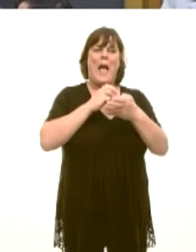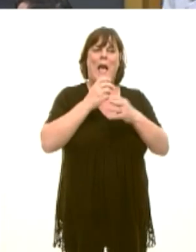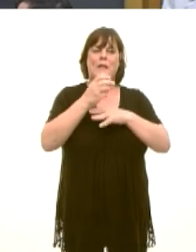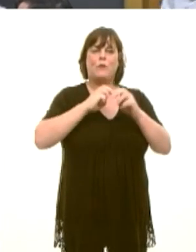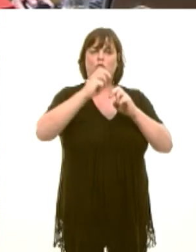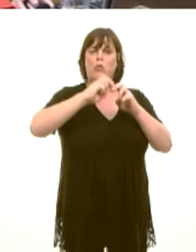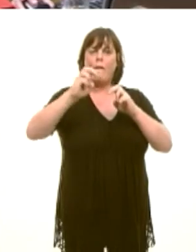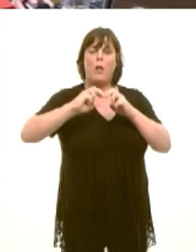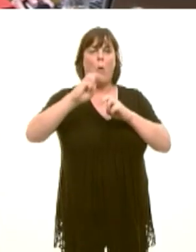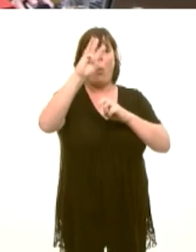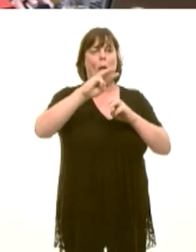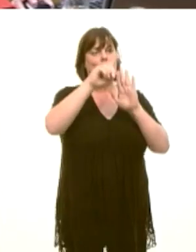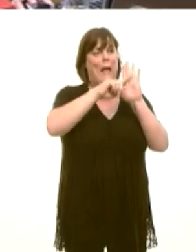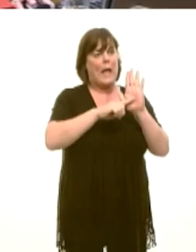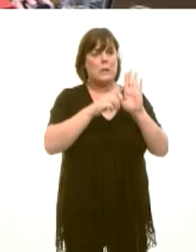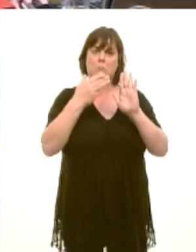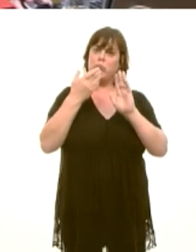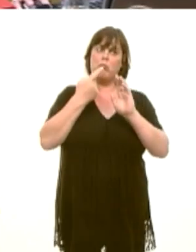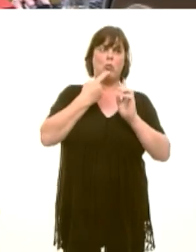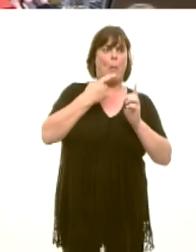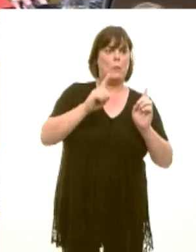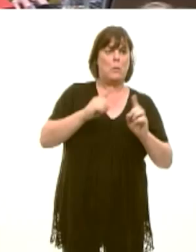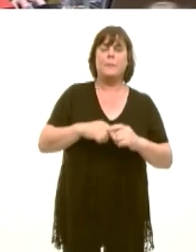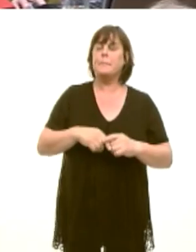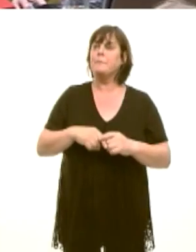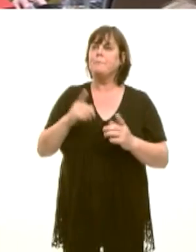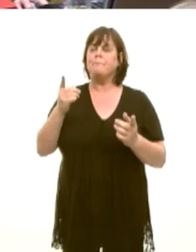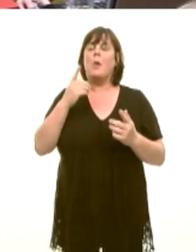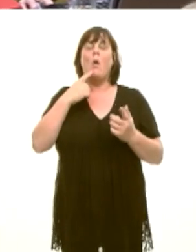Carwyn Jones: Yes. We are continuing to take forward a variety of measures to increase